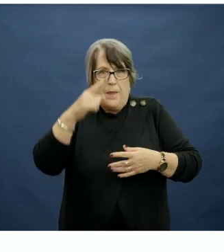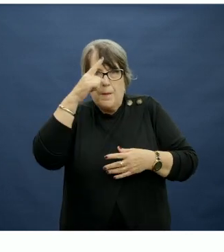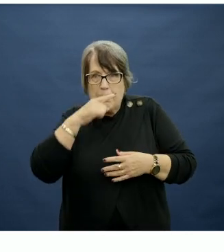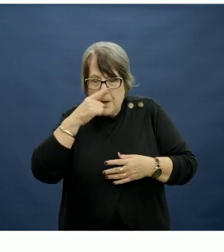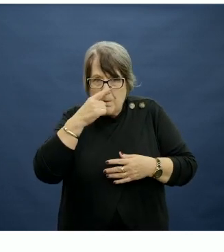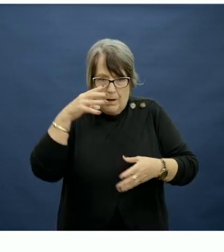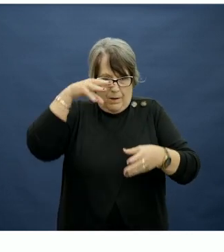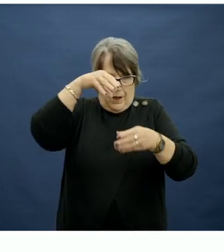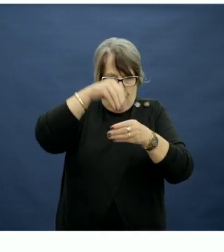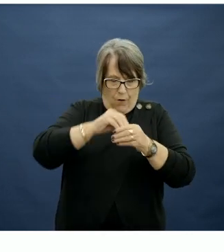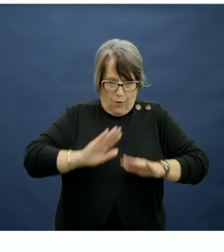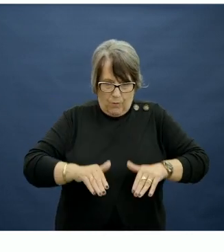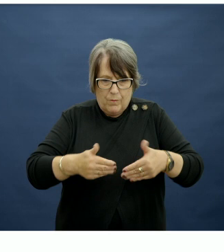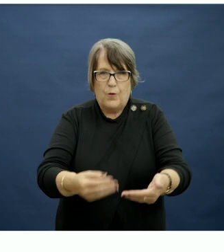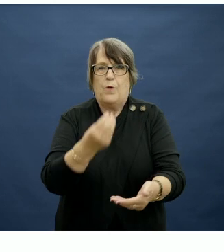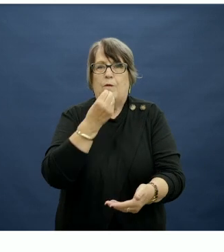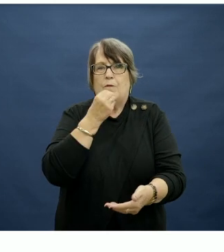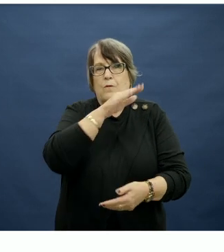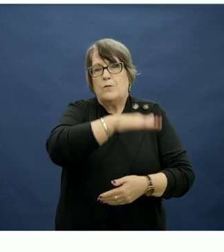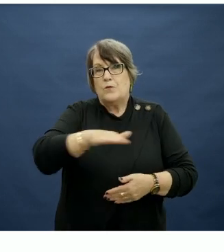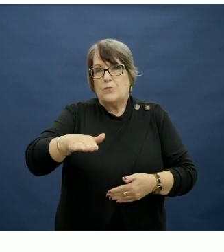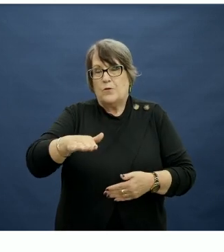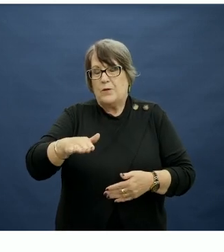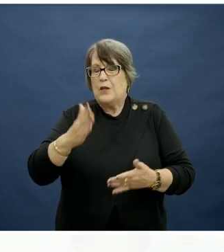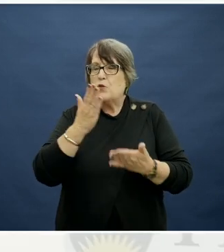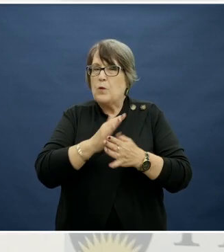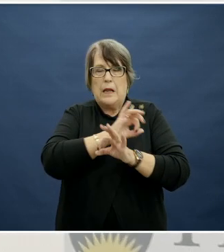involved in providing food to children is less clear.